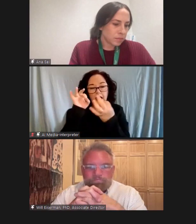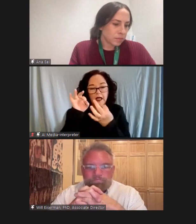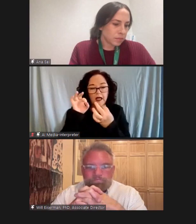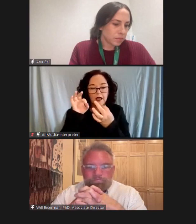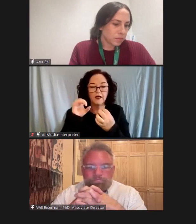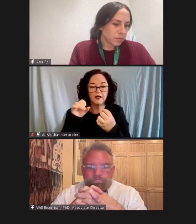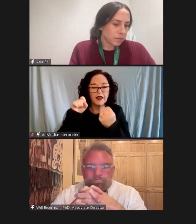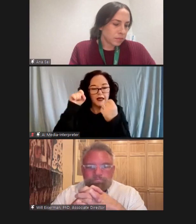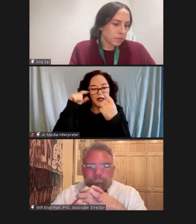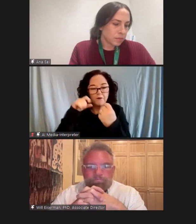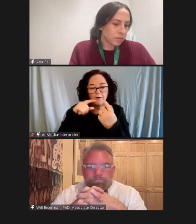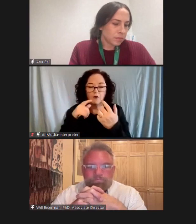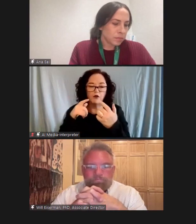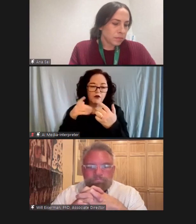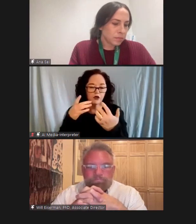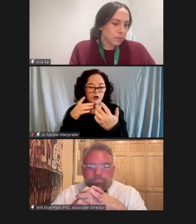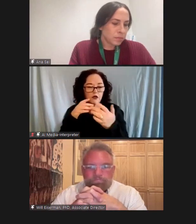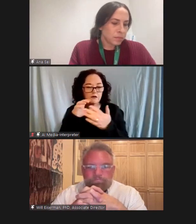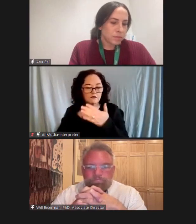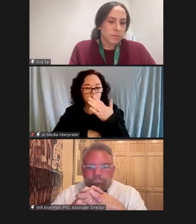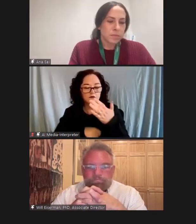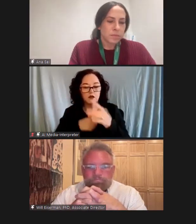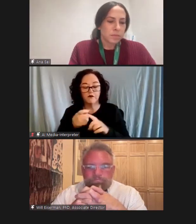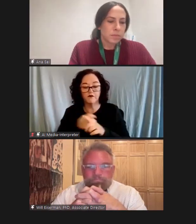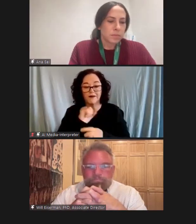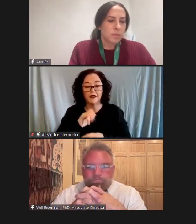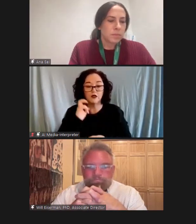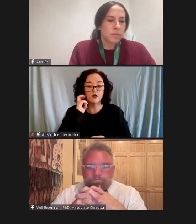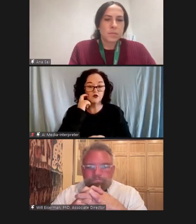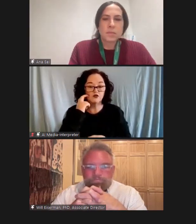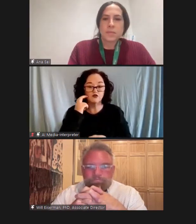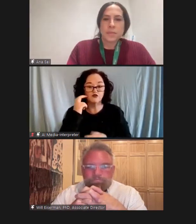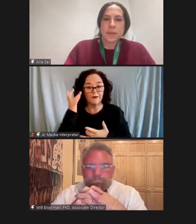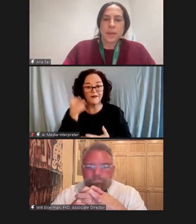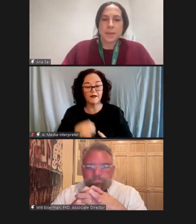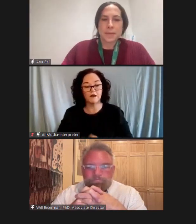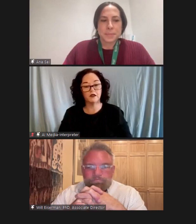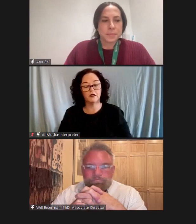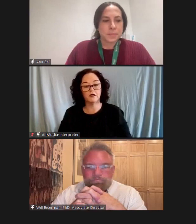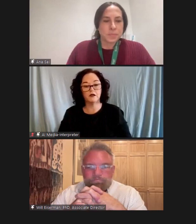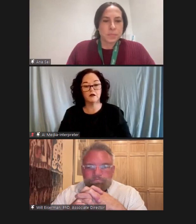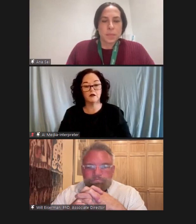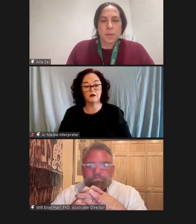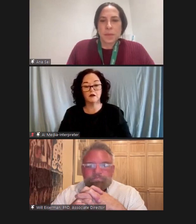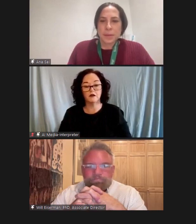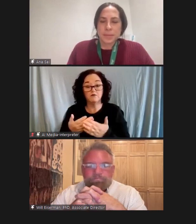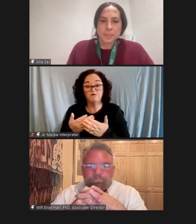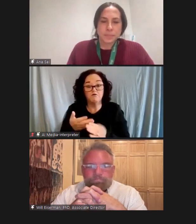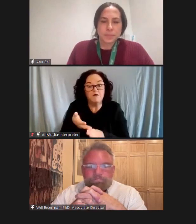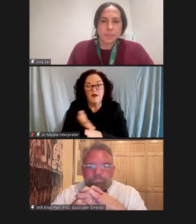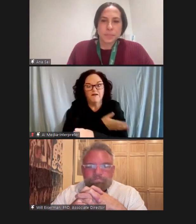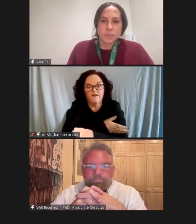neuropathy which is kind of amazing so